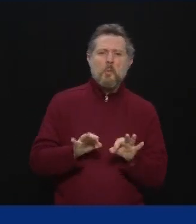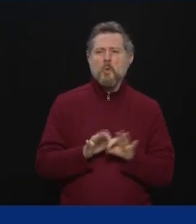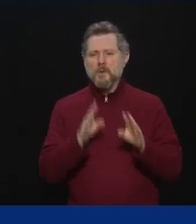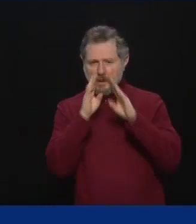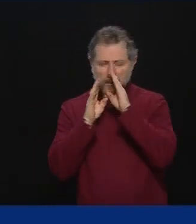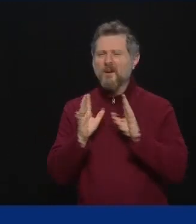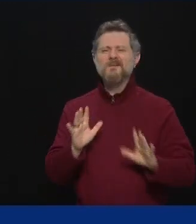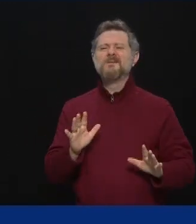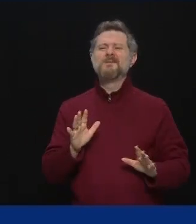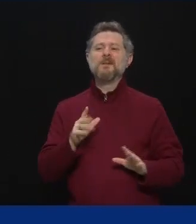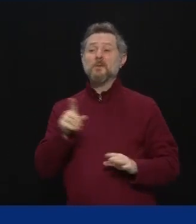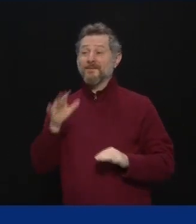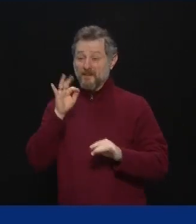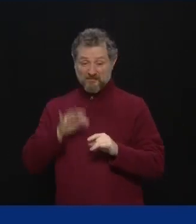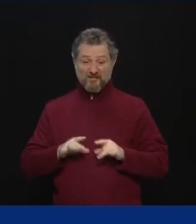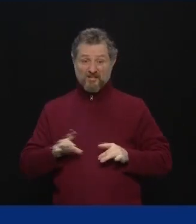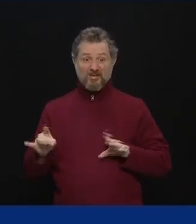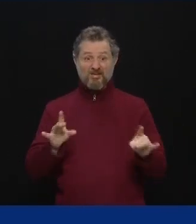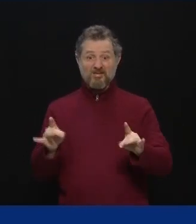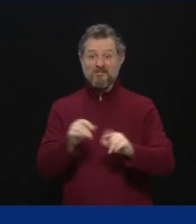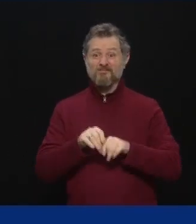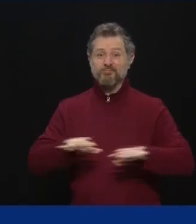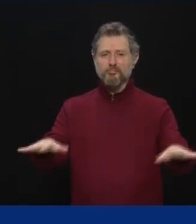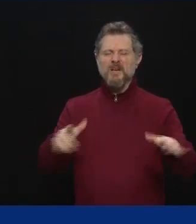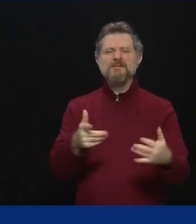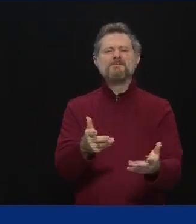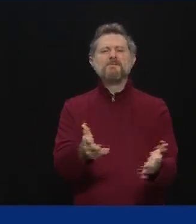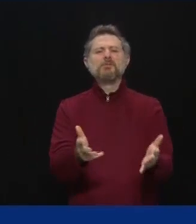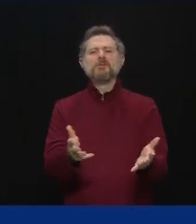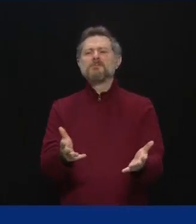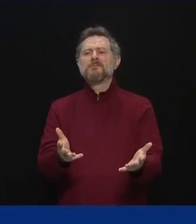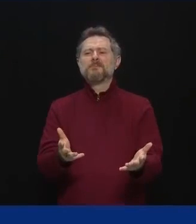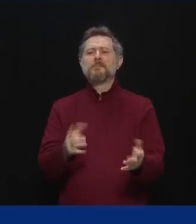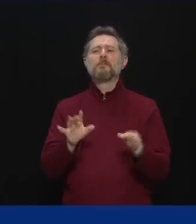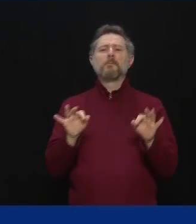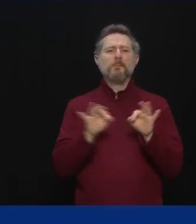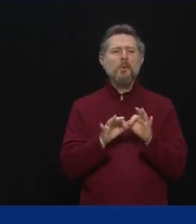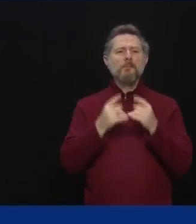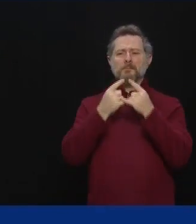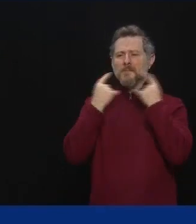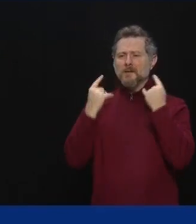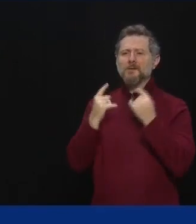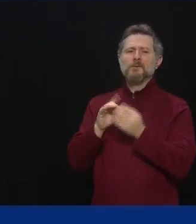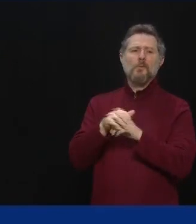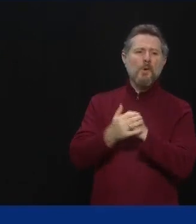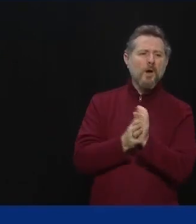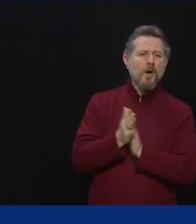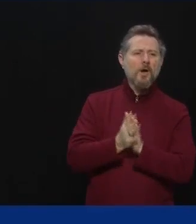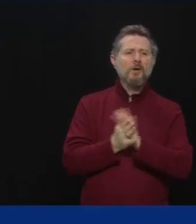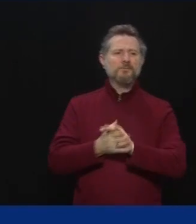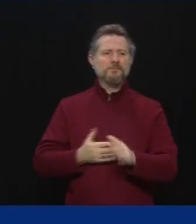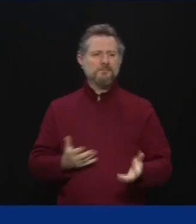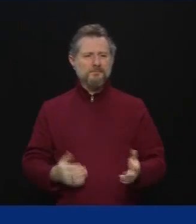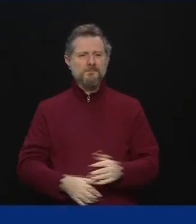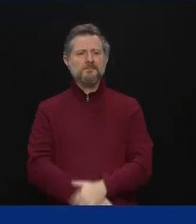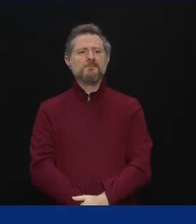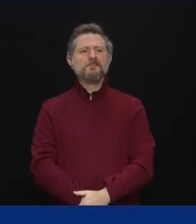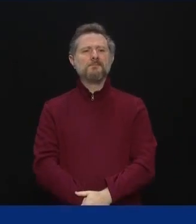THAT IS A SELFISH ACT IF YOU SHOW SYMPTOMS BECAUSE YOU COULD HARM SOMEONE YOU DEEPLY CARE ABOUT AND THEY WON'T BE HAPPY ABOUT IT.